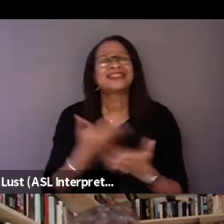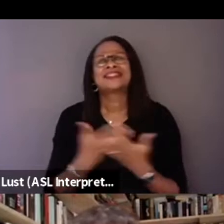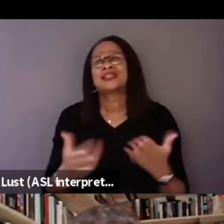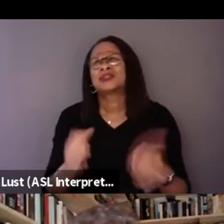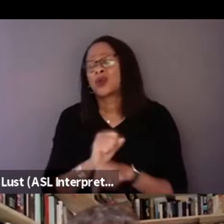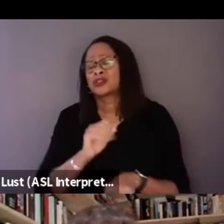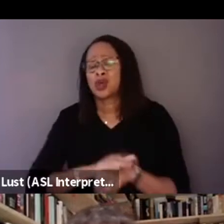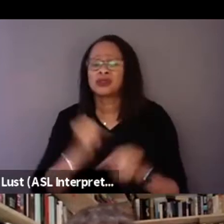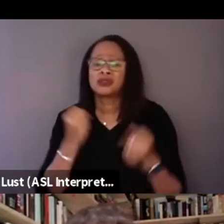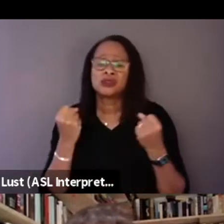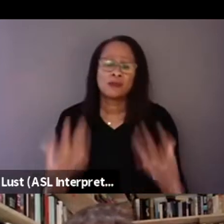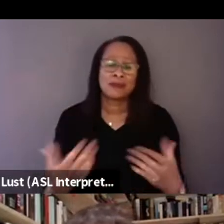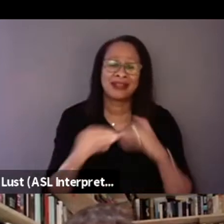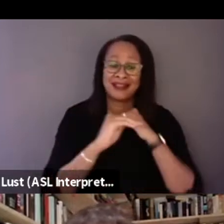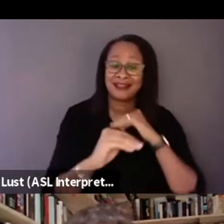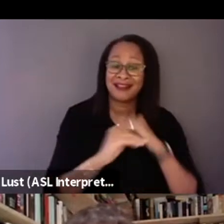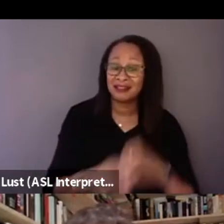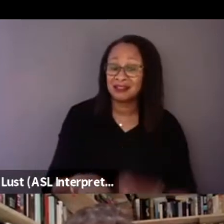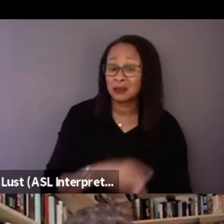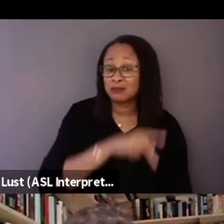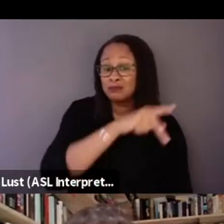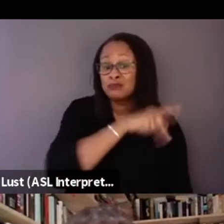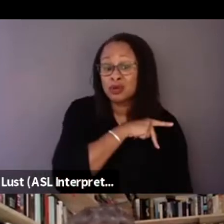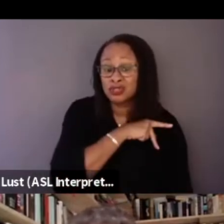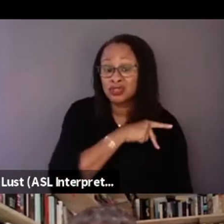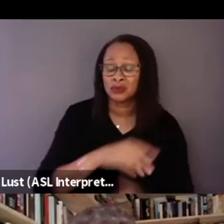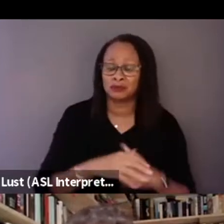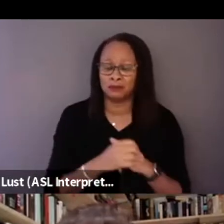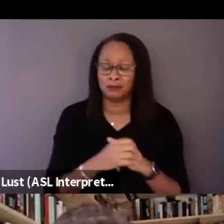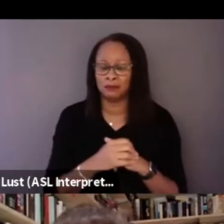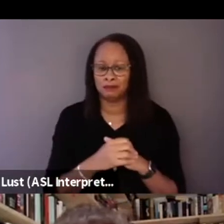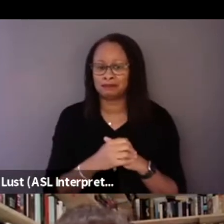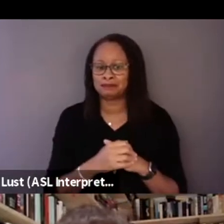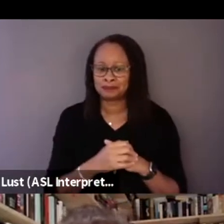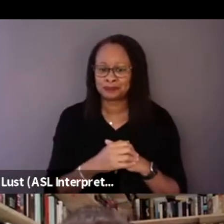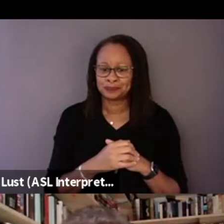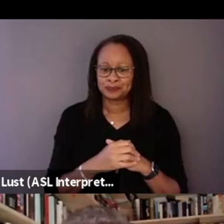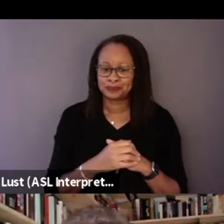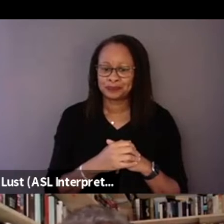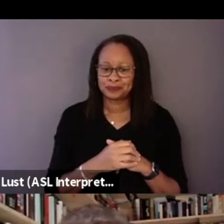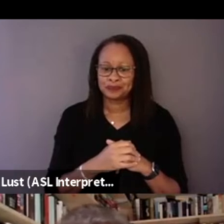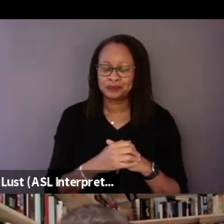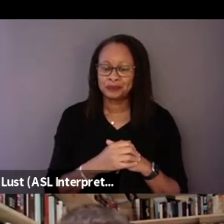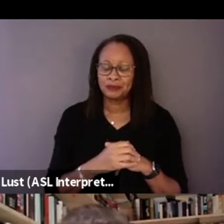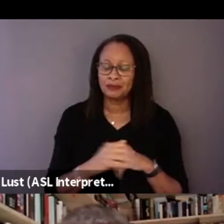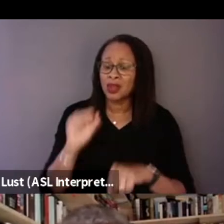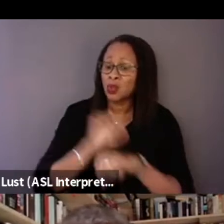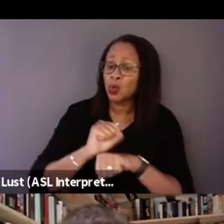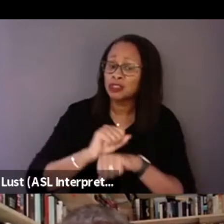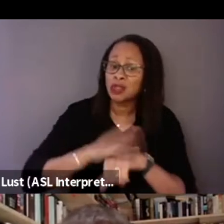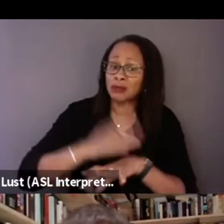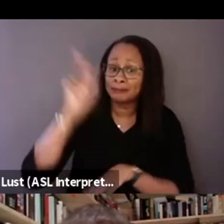It works on a personal level. It works on a political level.